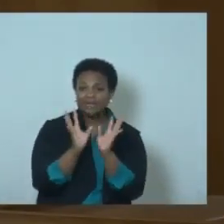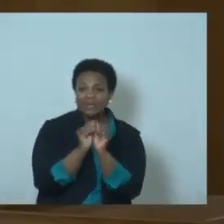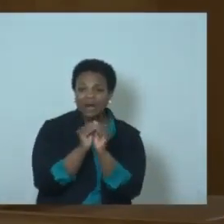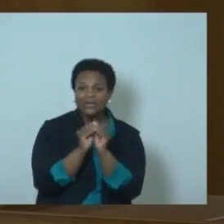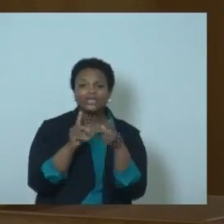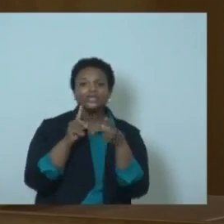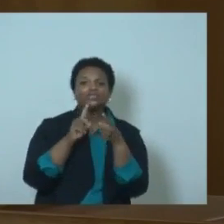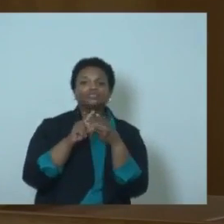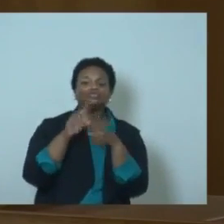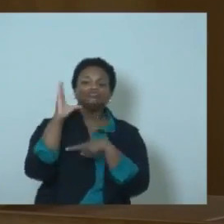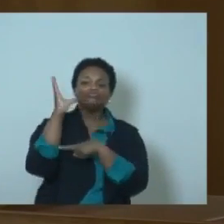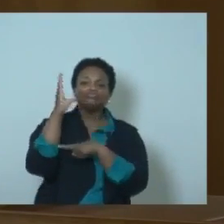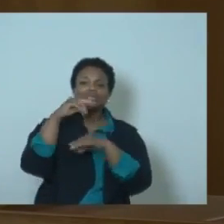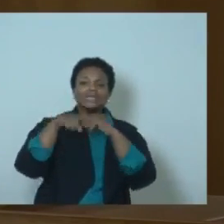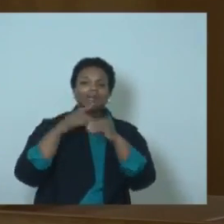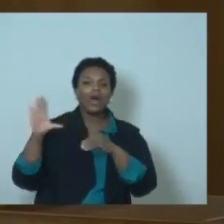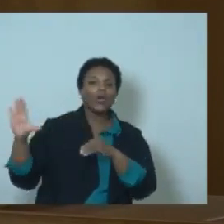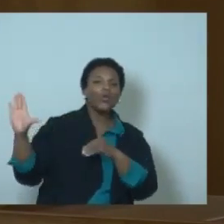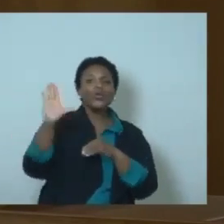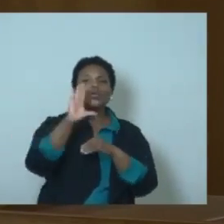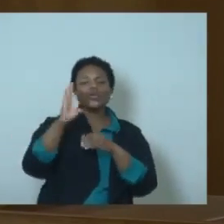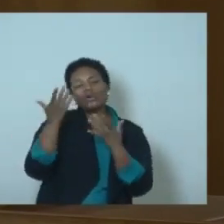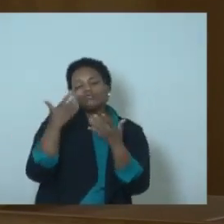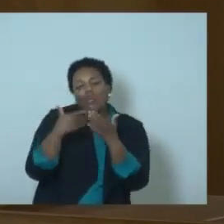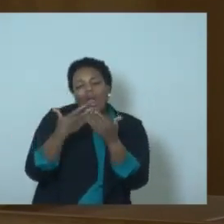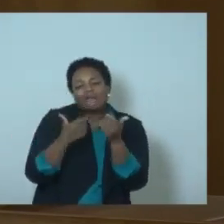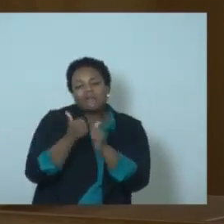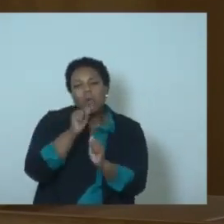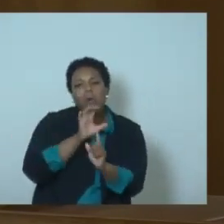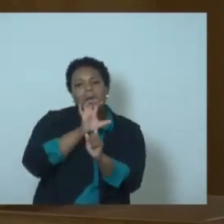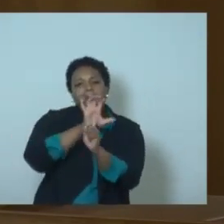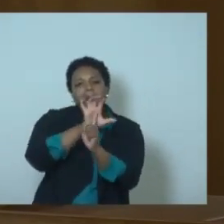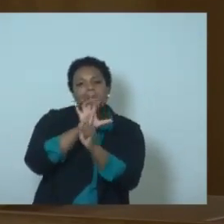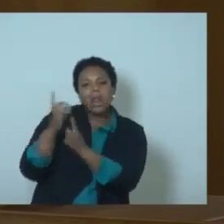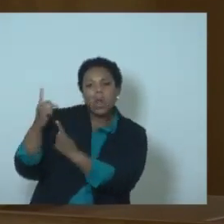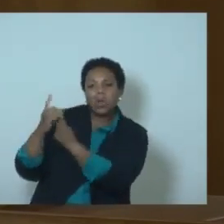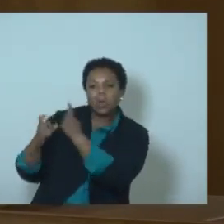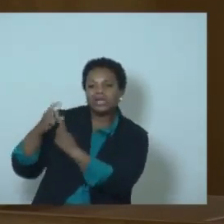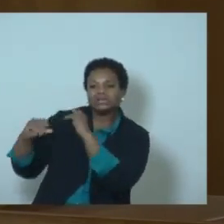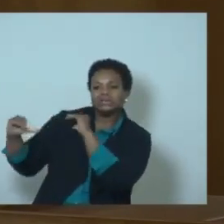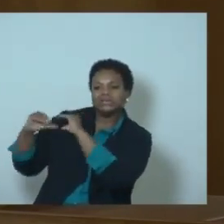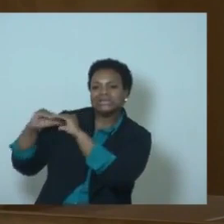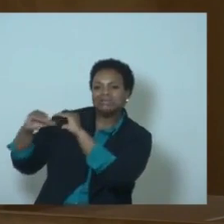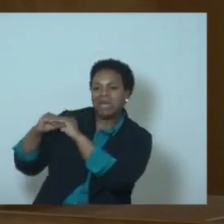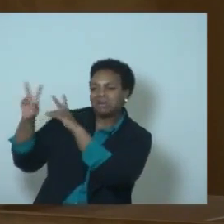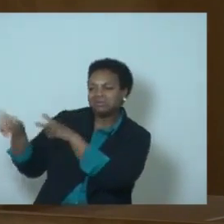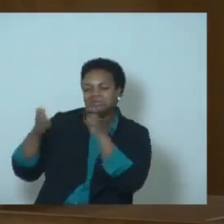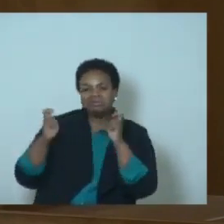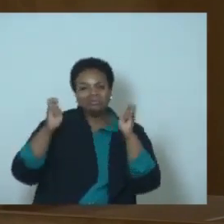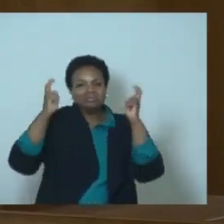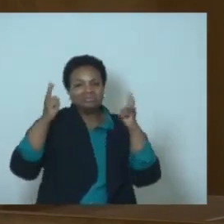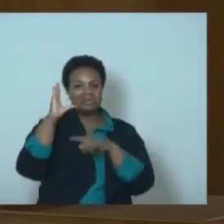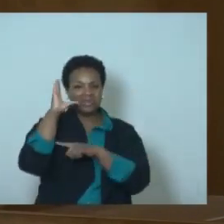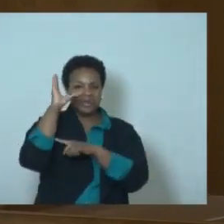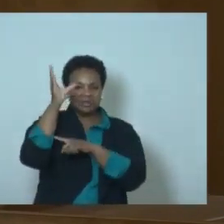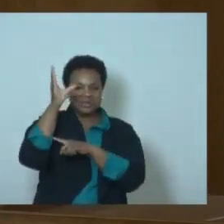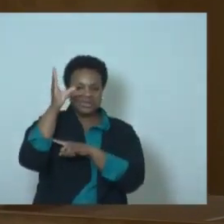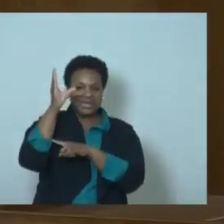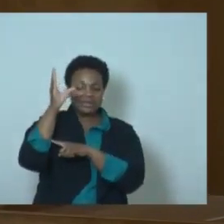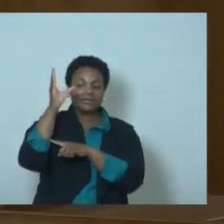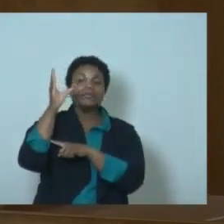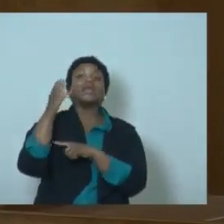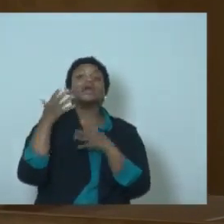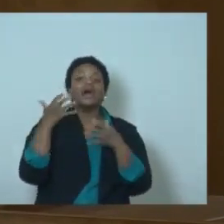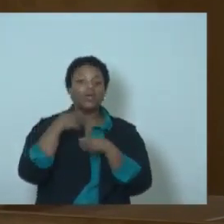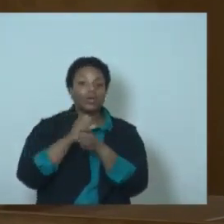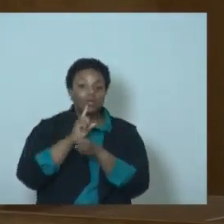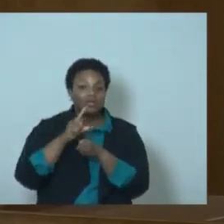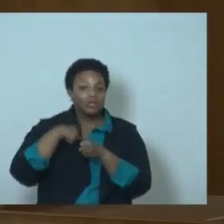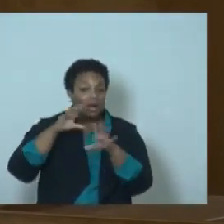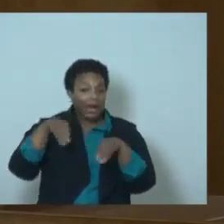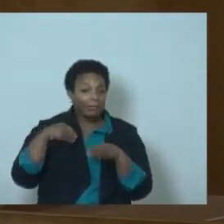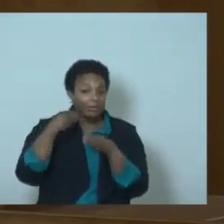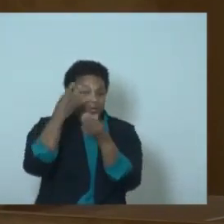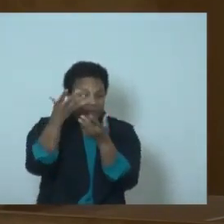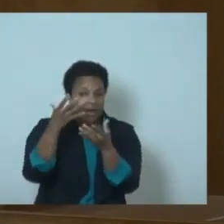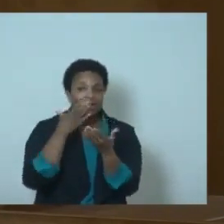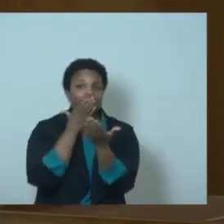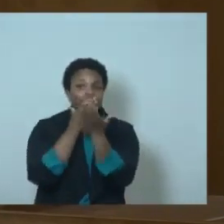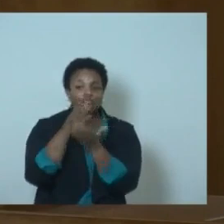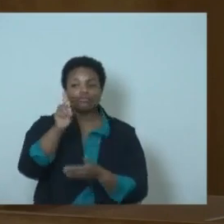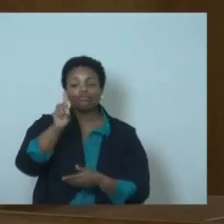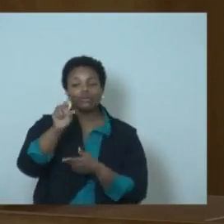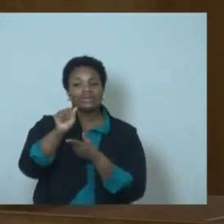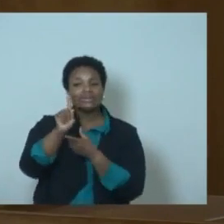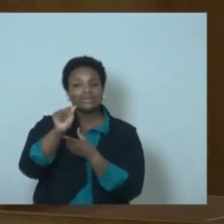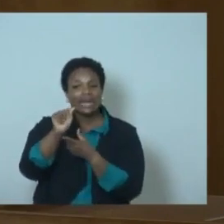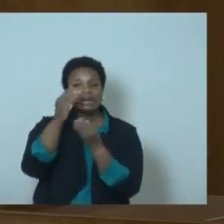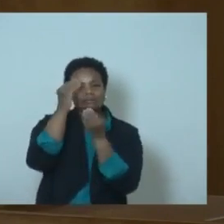WE’RE HAPPY TO ALWAYS ADDRESS THE MOST COMMON OR POPULAR ONES AND I DID WANT TO TAKE A LITTLE EXTRA TIME TO JUST GO THROUGH SOME OF THOSE THINGS THAT HAVE BEEN IN THE NEWS TO MAKE SURE